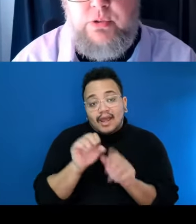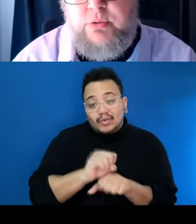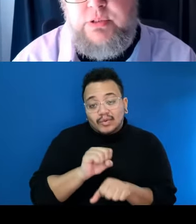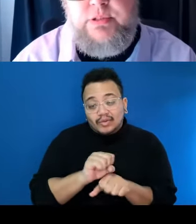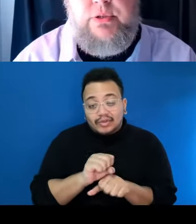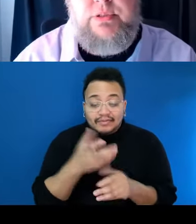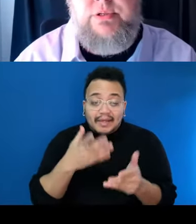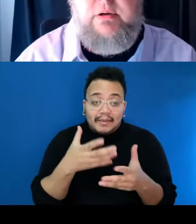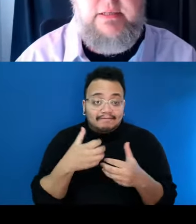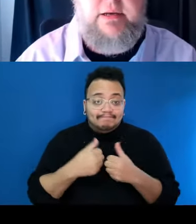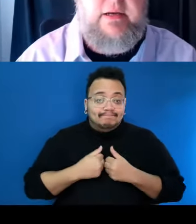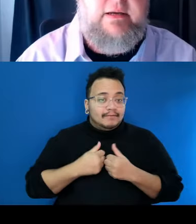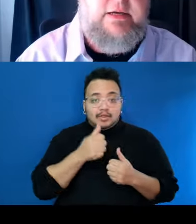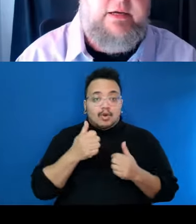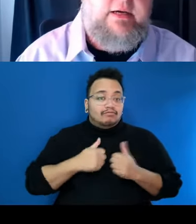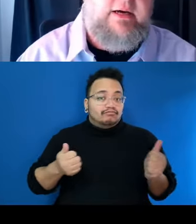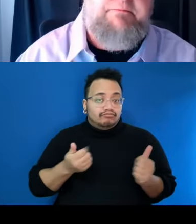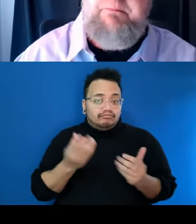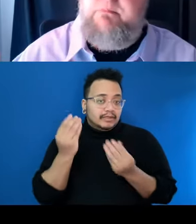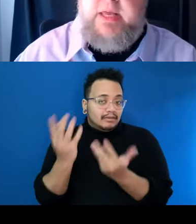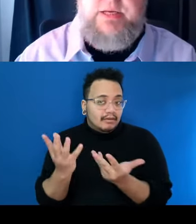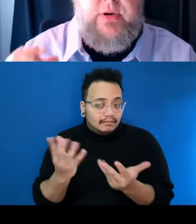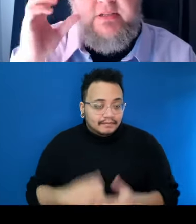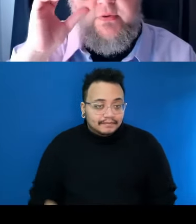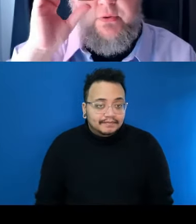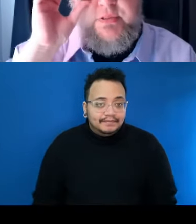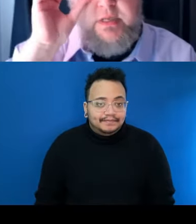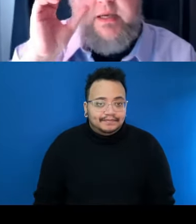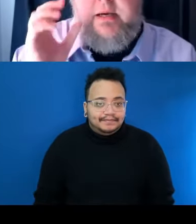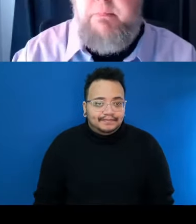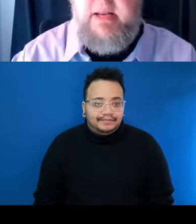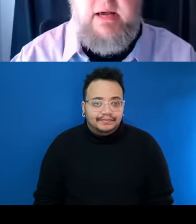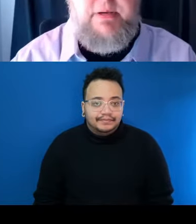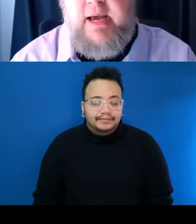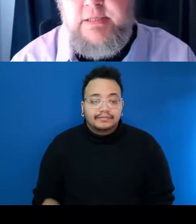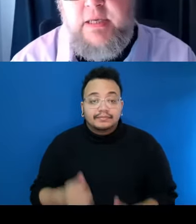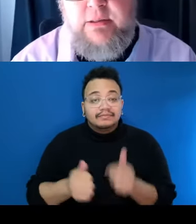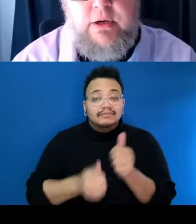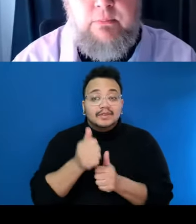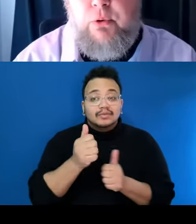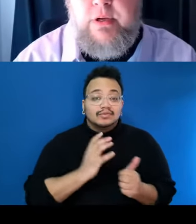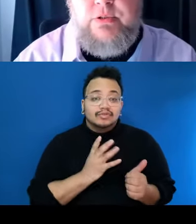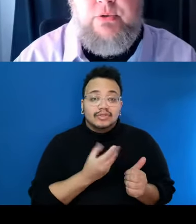or don't disclose their gender identity. Many trans folks may not be asking their employers